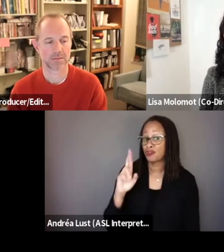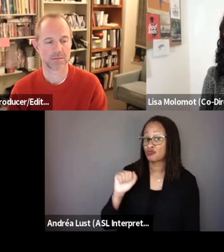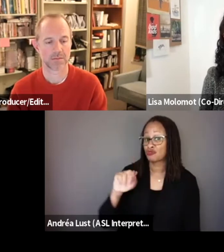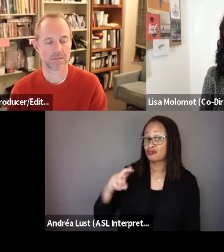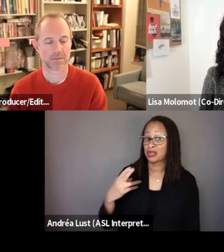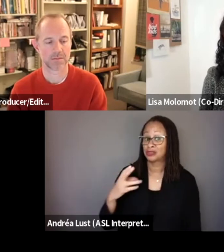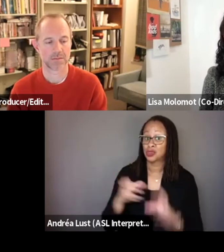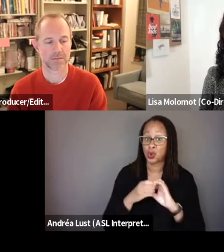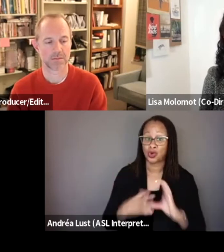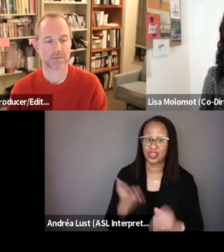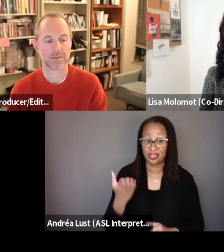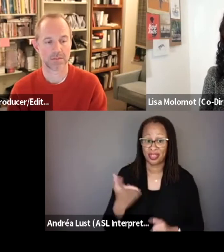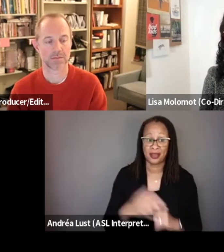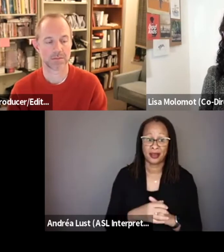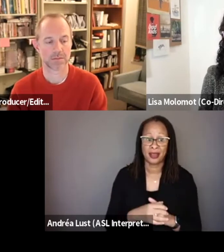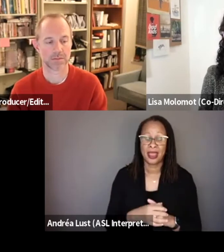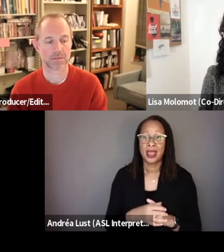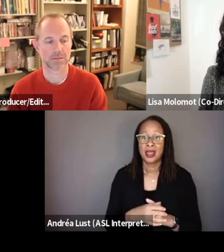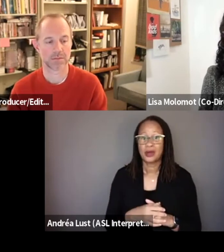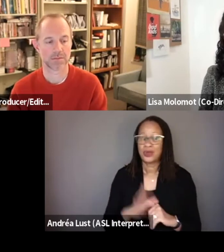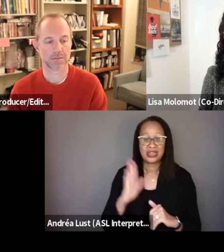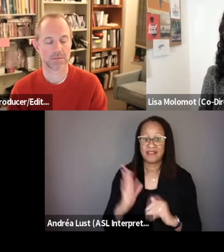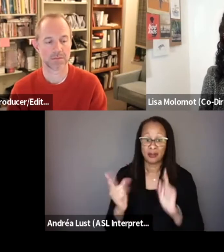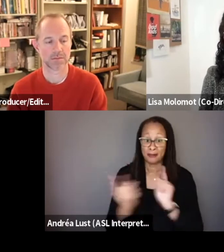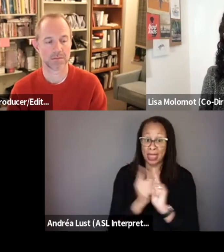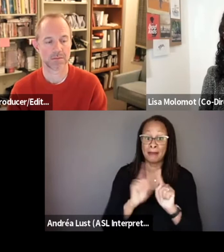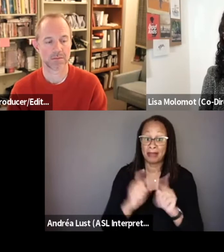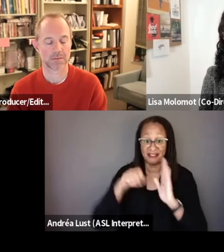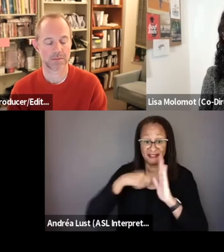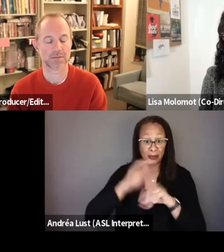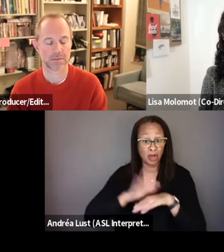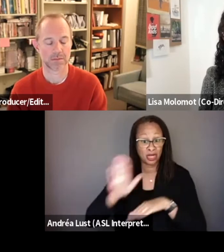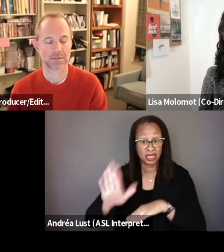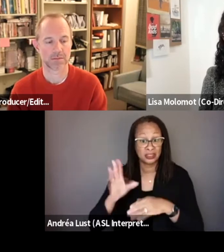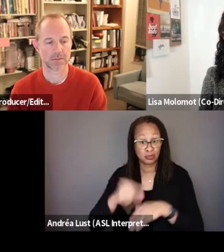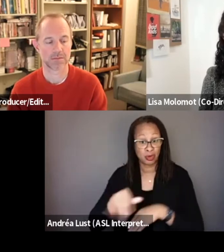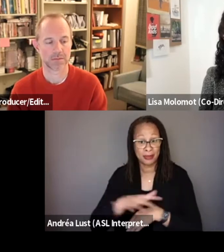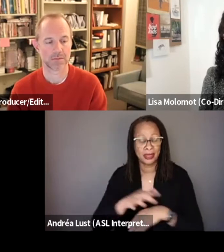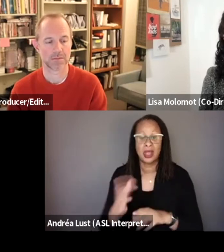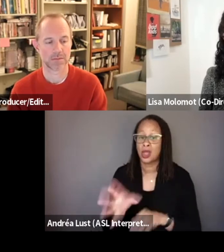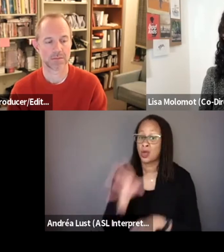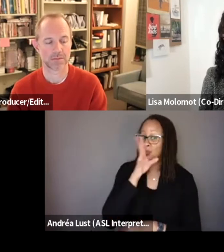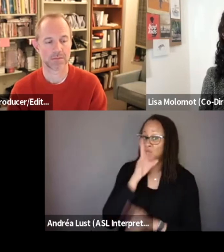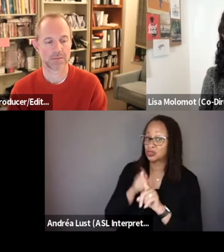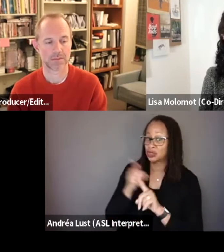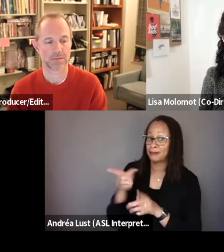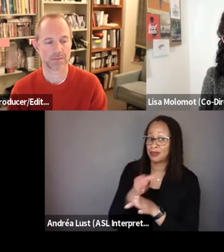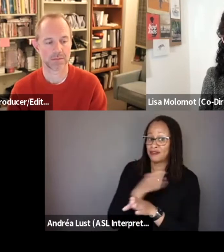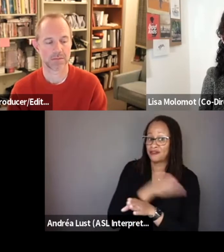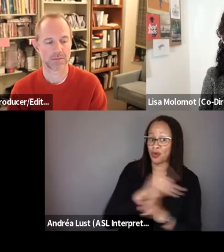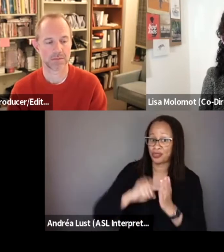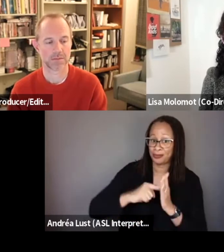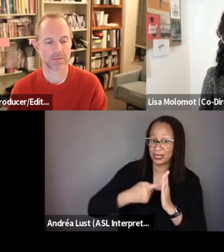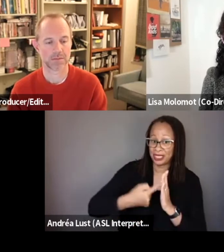but we had filmed on his property. And we talked to him before the beginning of the screening